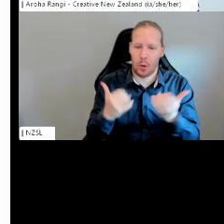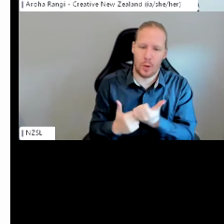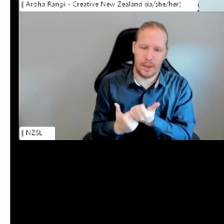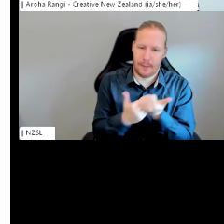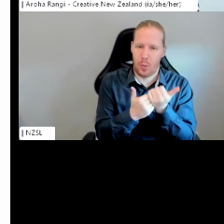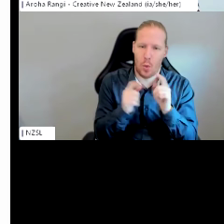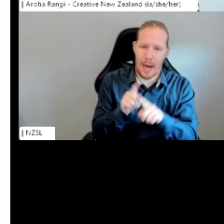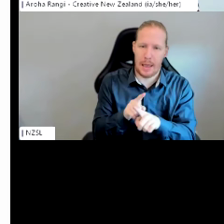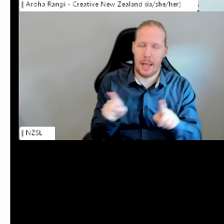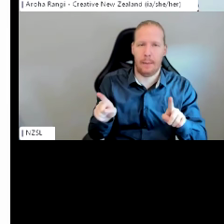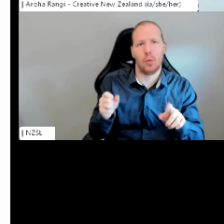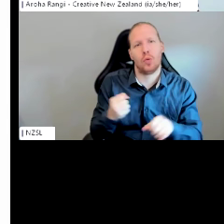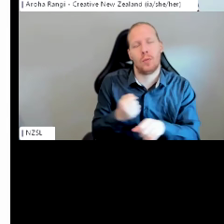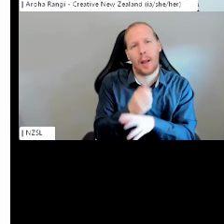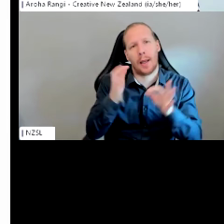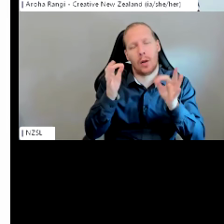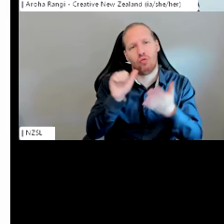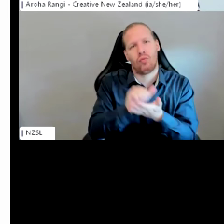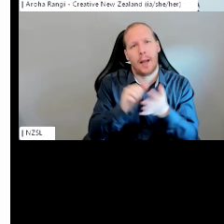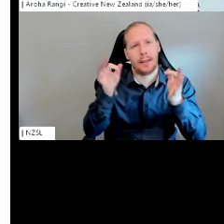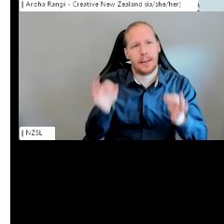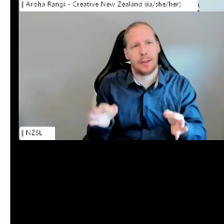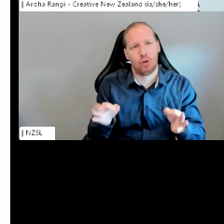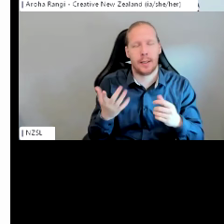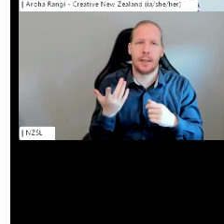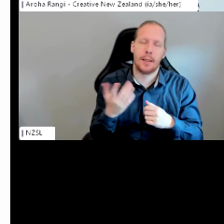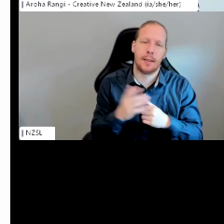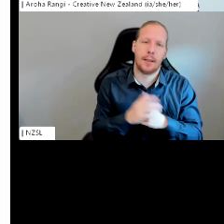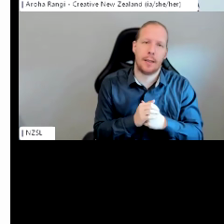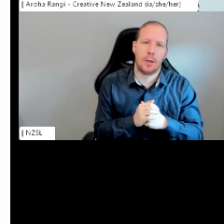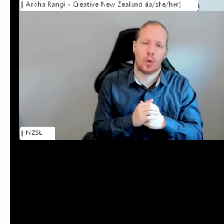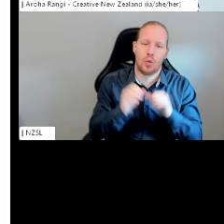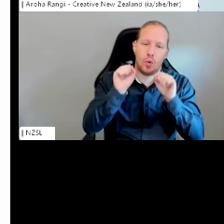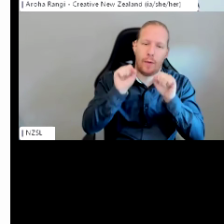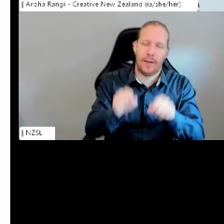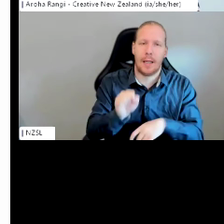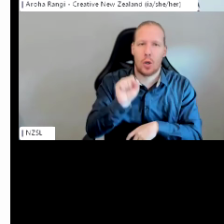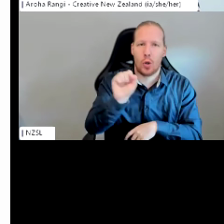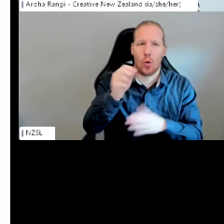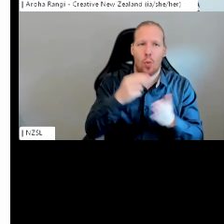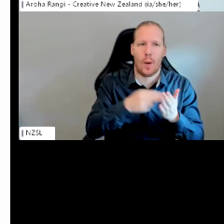uh give them intentional reasons to to visit? I suppose what I'm saying is we can no longer just